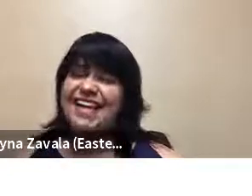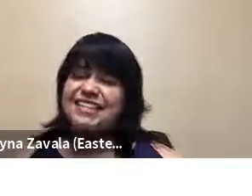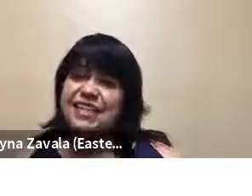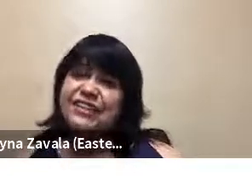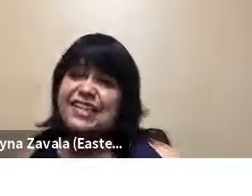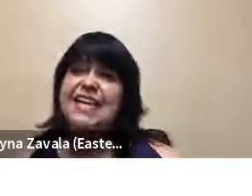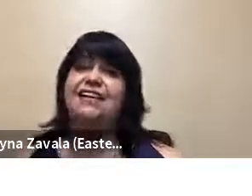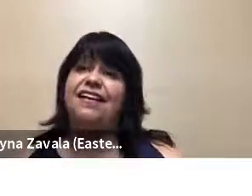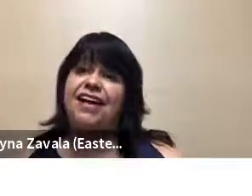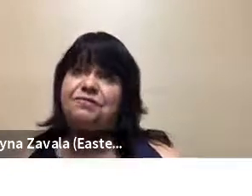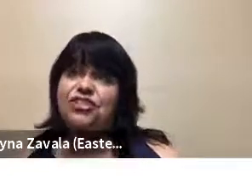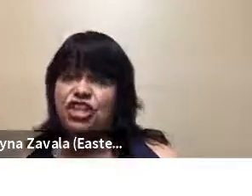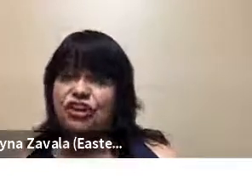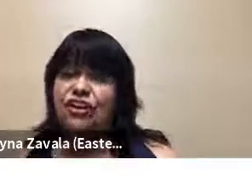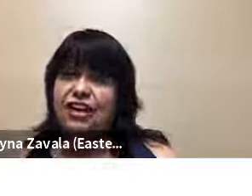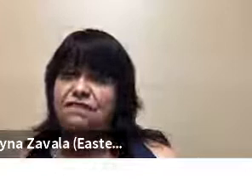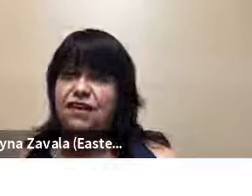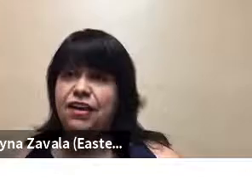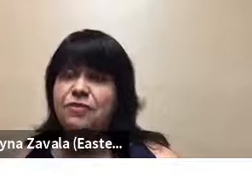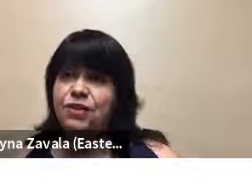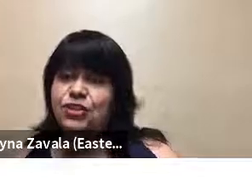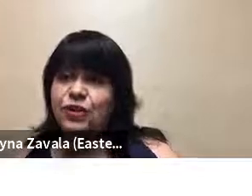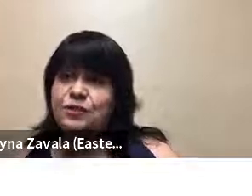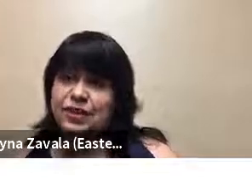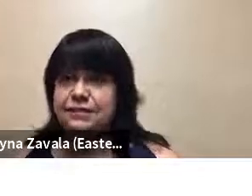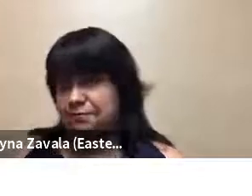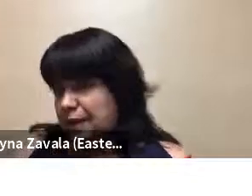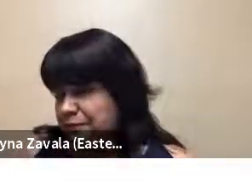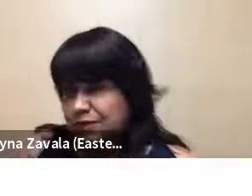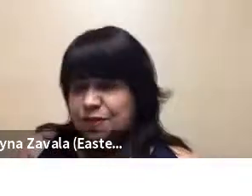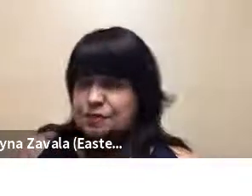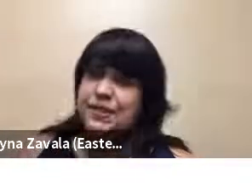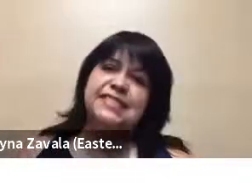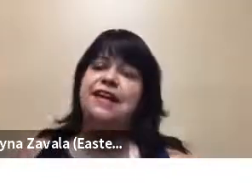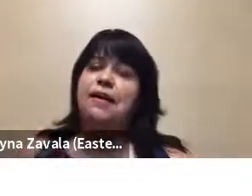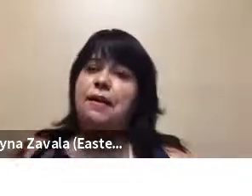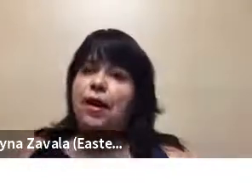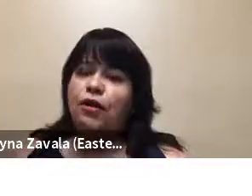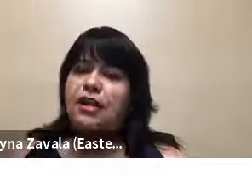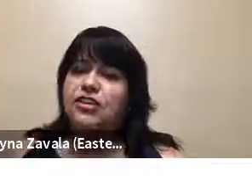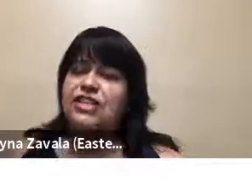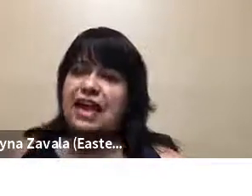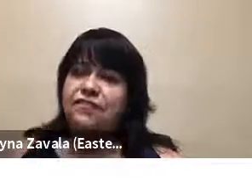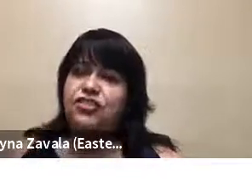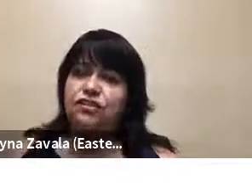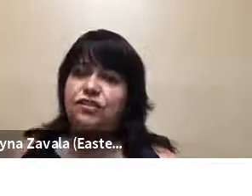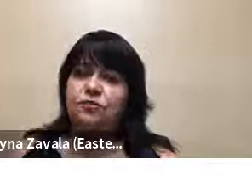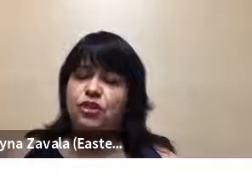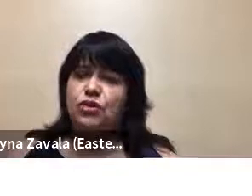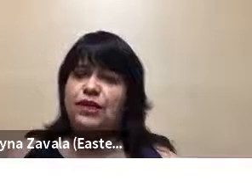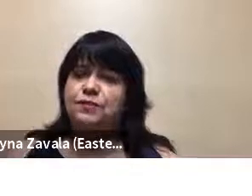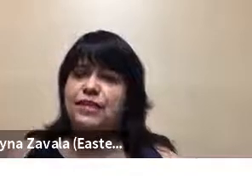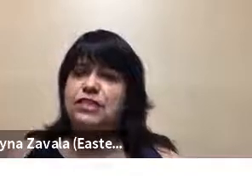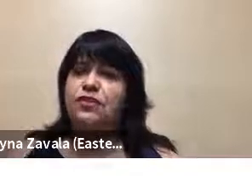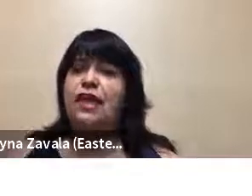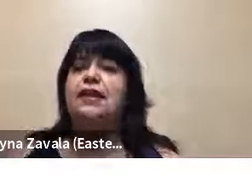Reyna Zavala (Easterseals): Continually shared our in our personal experience, my personal experience, all our staff shared their personal experience, so that.